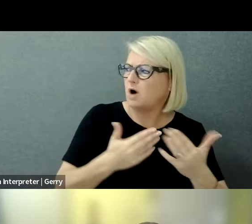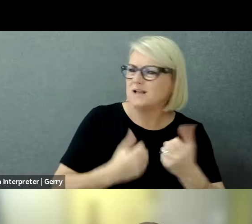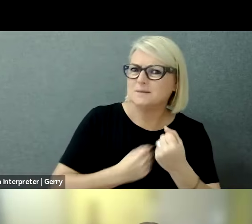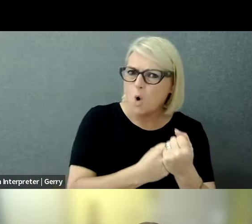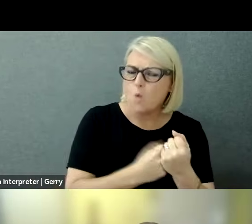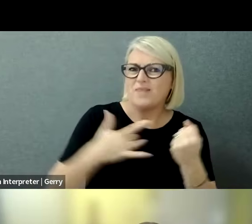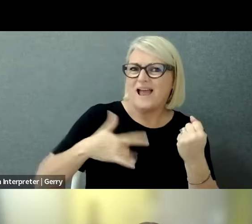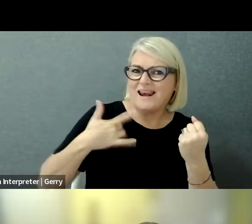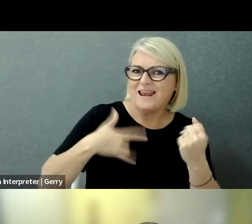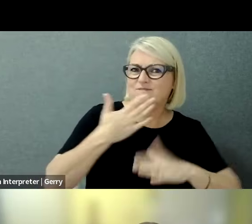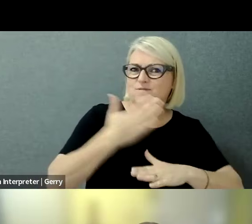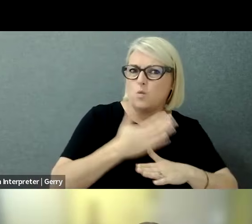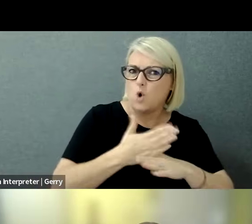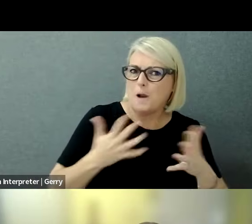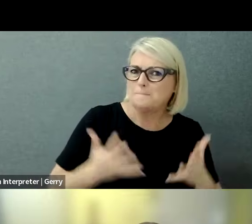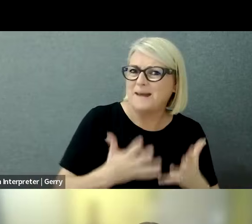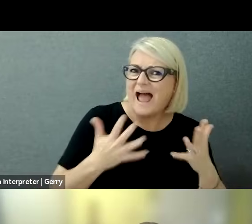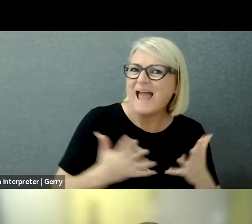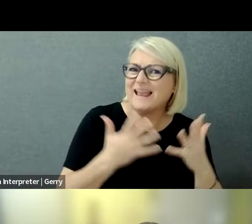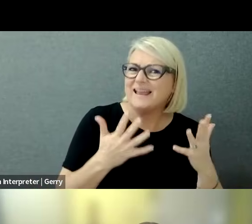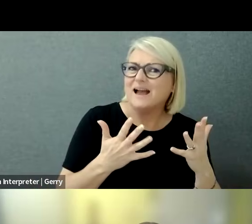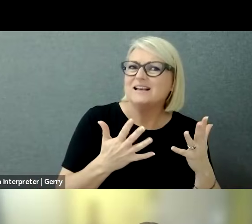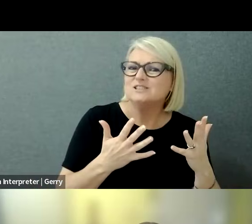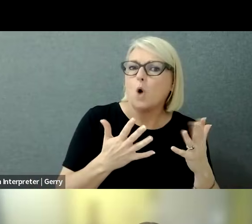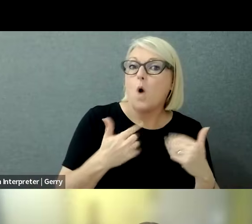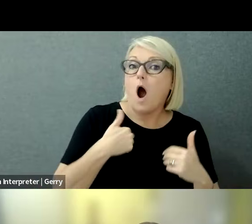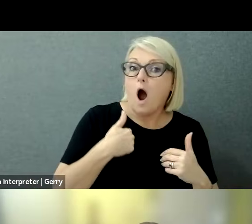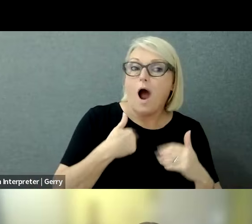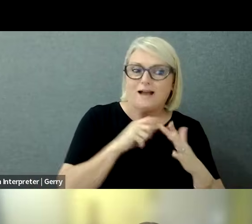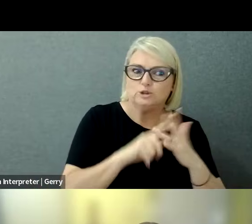that practice in their experience of the classroom everyday so I want to talk to their teacher. And